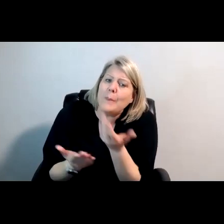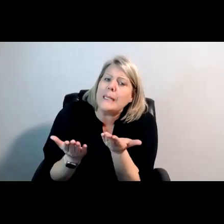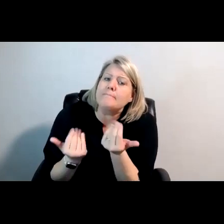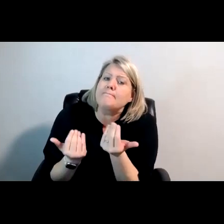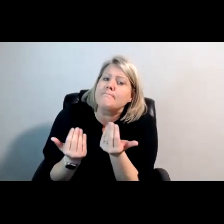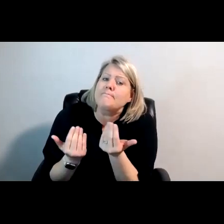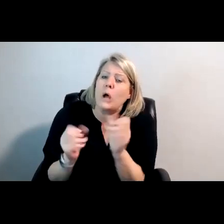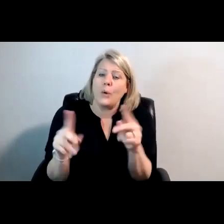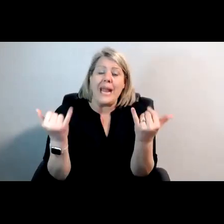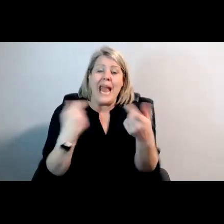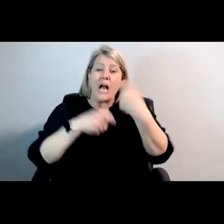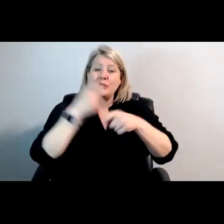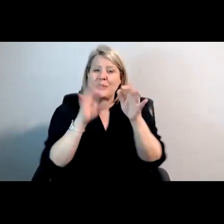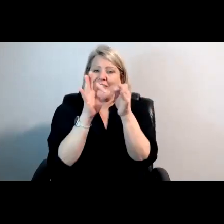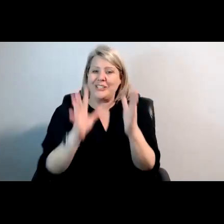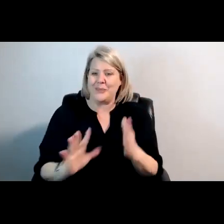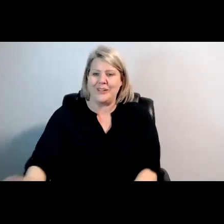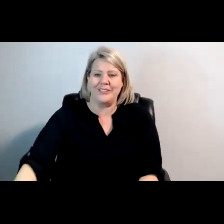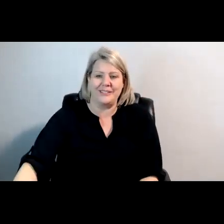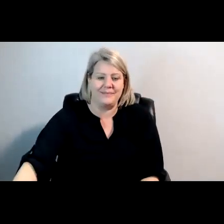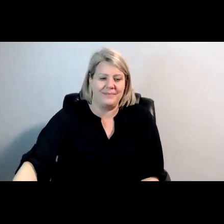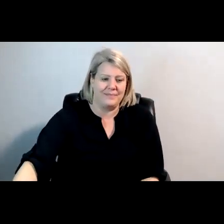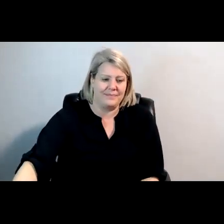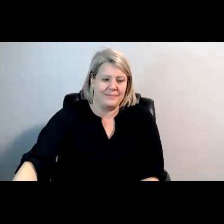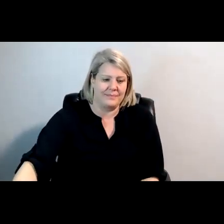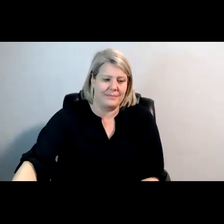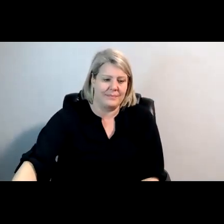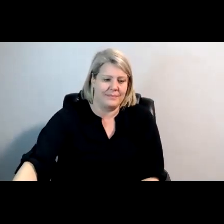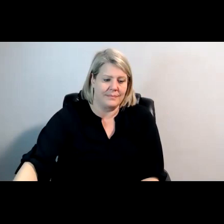[Leonard] Oh, okay. Yes. I'm going to say based on trying to find employment